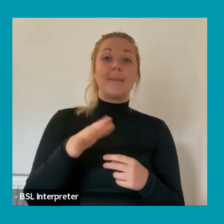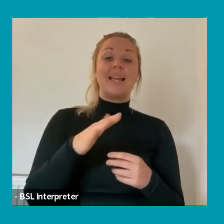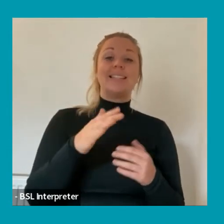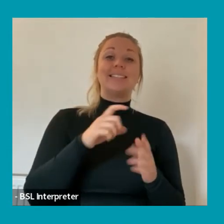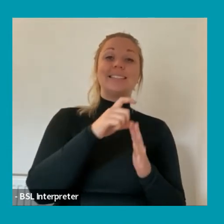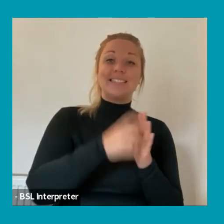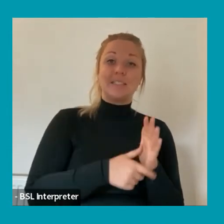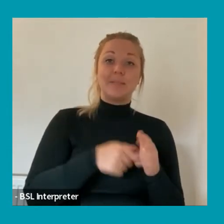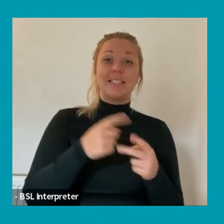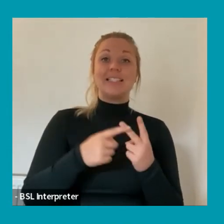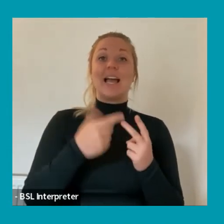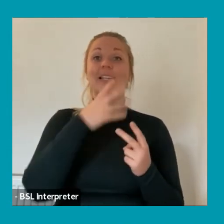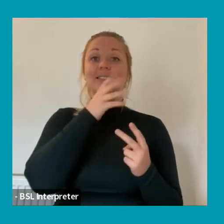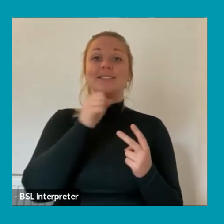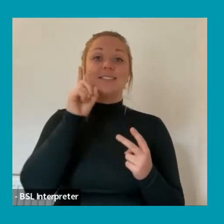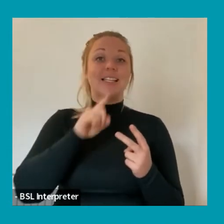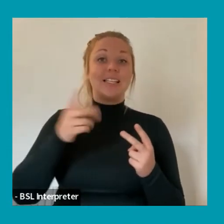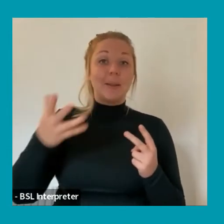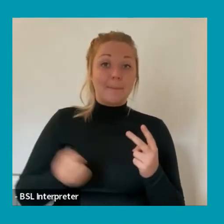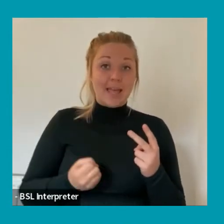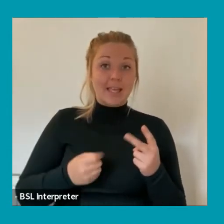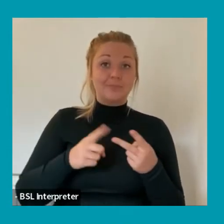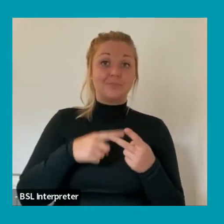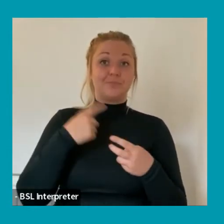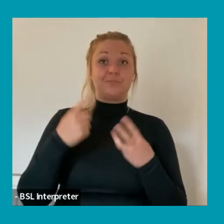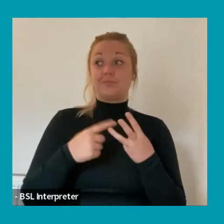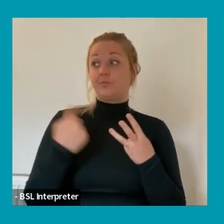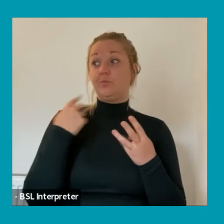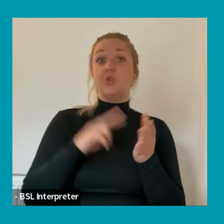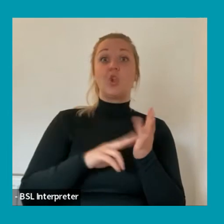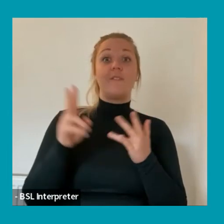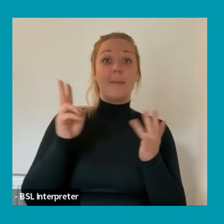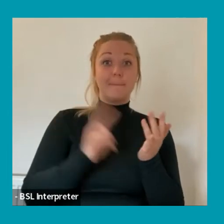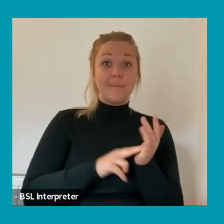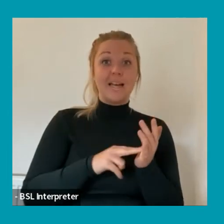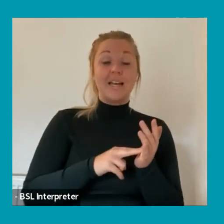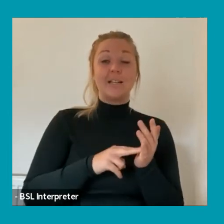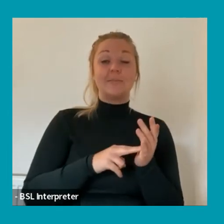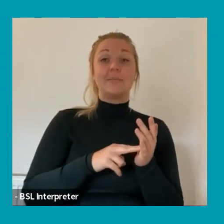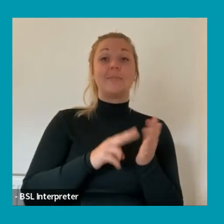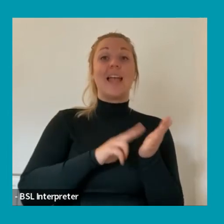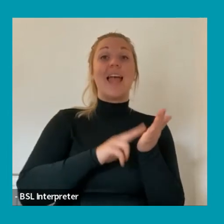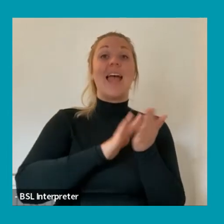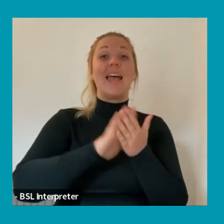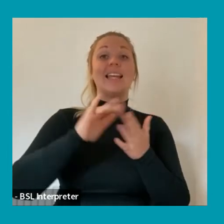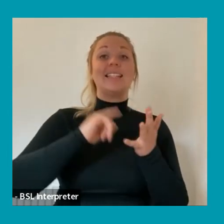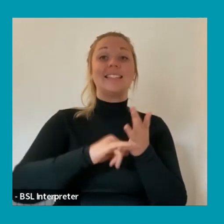In November with the NHS staff survey. It got the highest response,